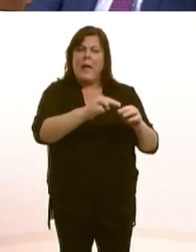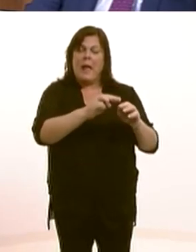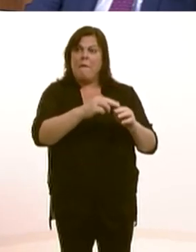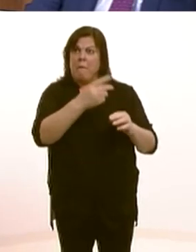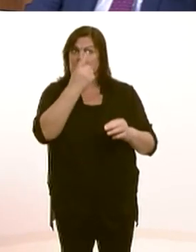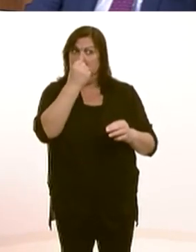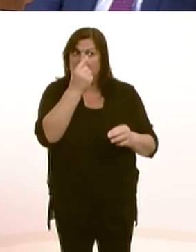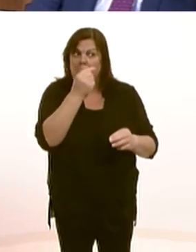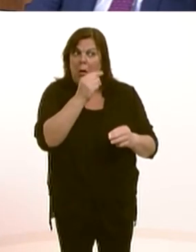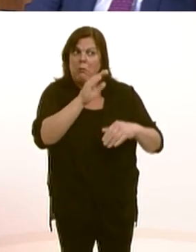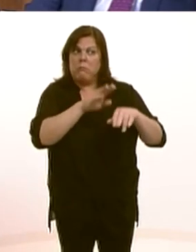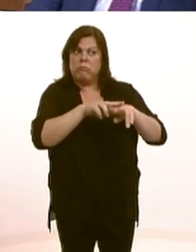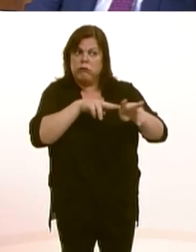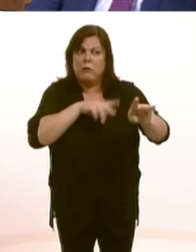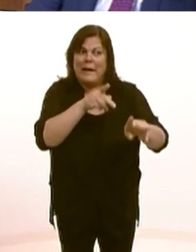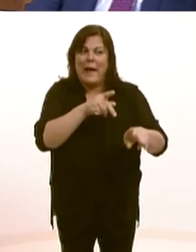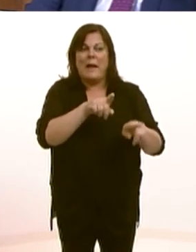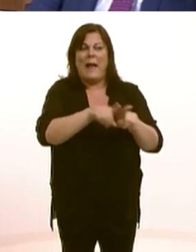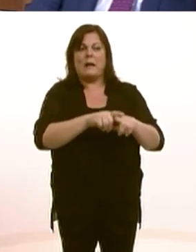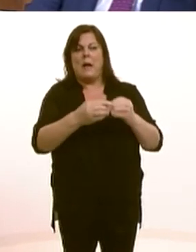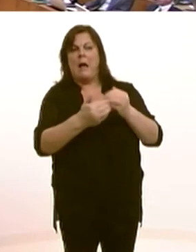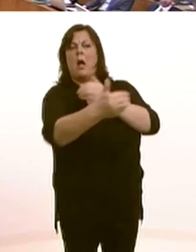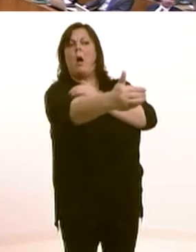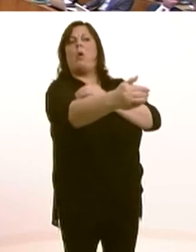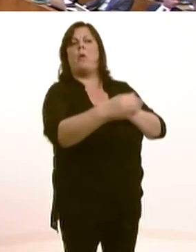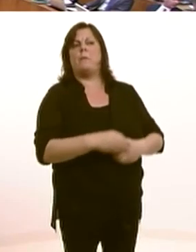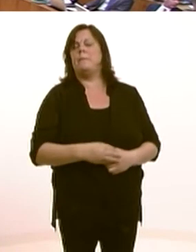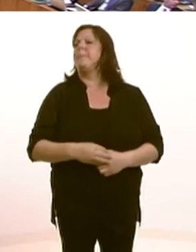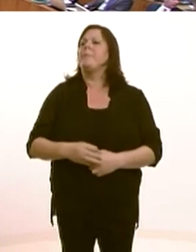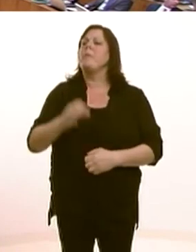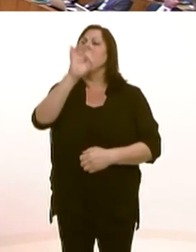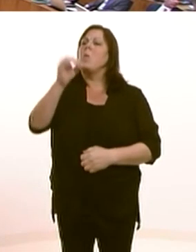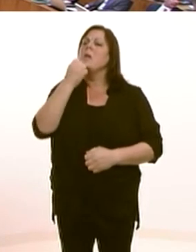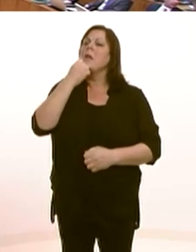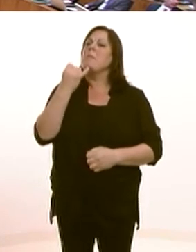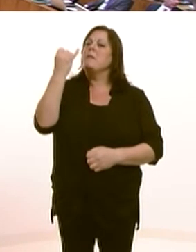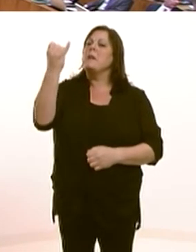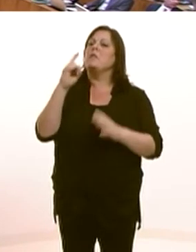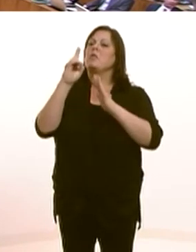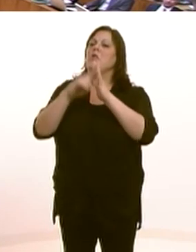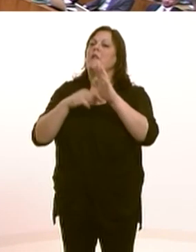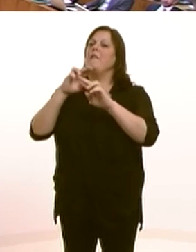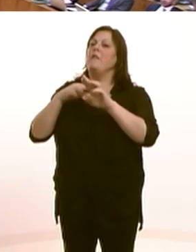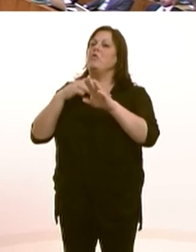the practicability and the timescale. Janet Finch-Saunders: 6.